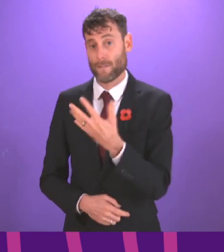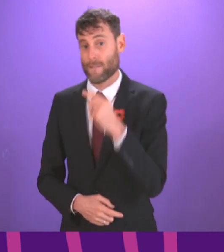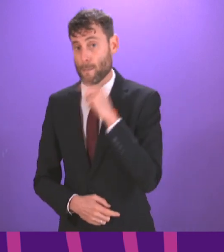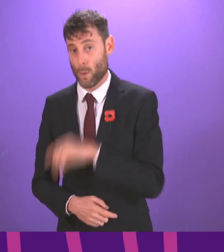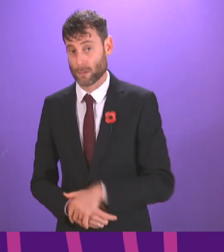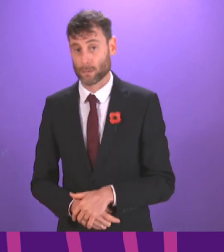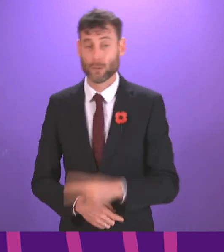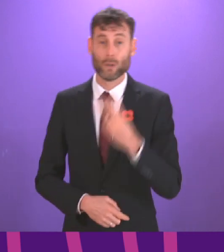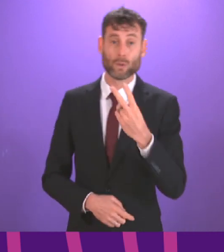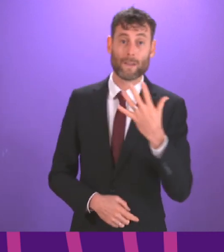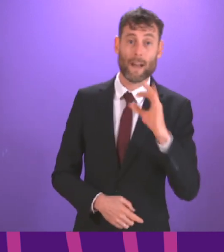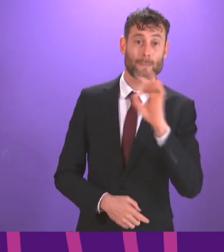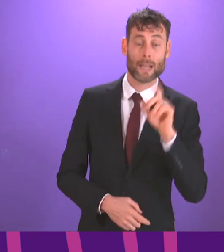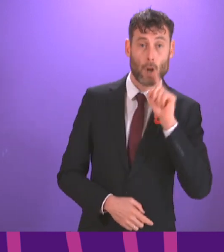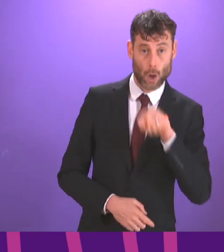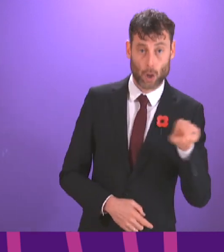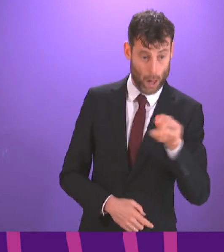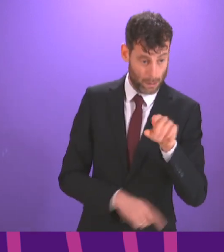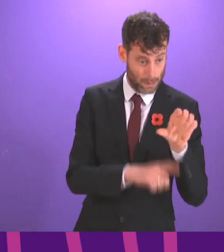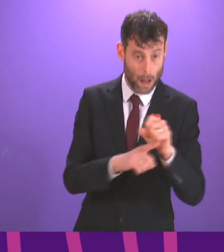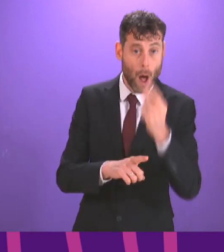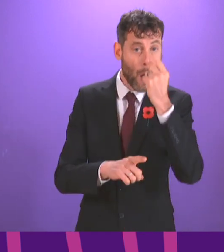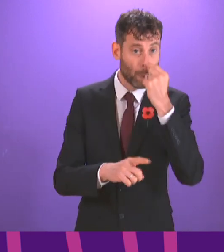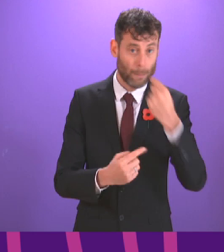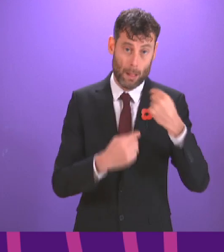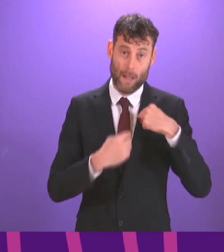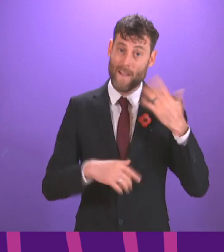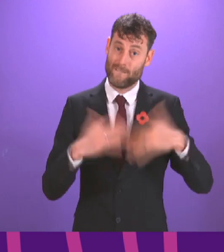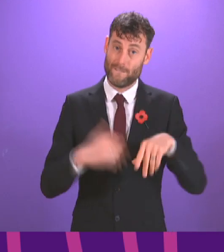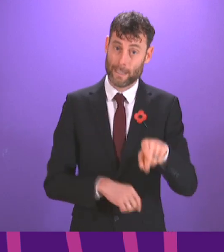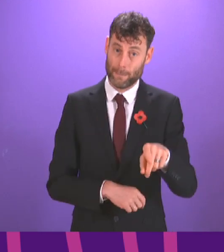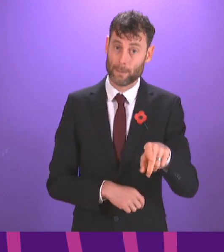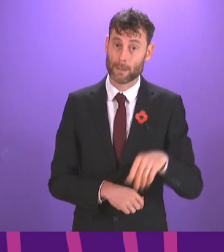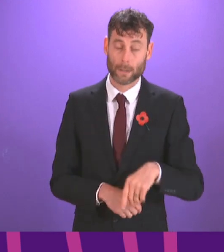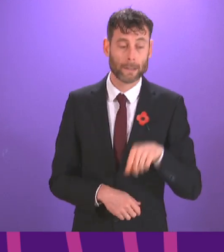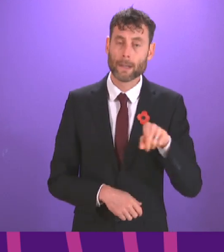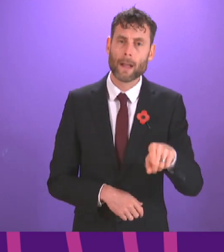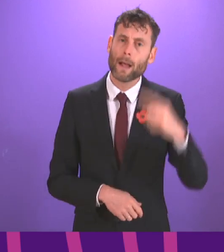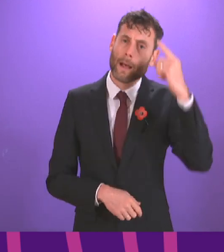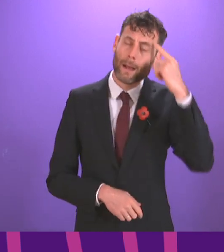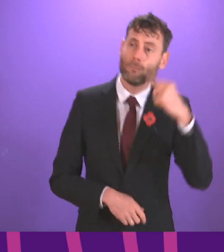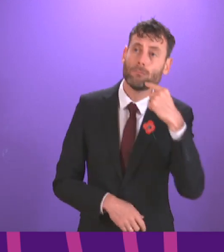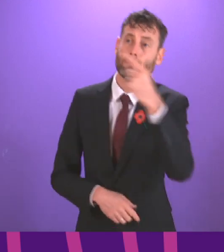girls who were identified as likely victims had not been recognised. That suggests that vulnerabilities are not being taken seriously enough.